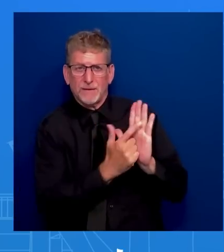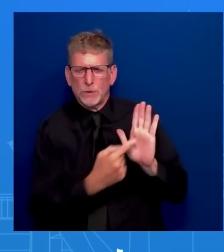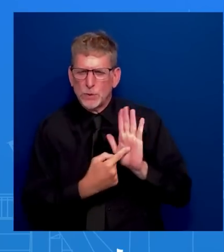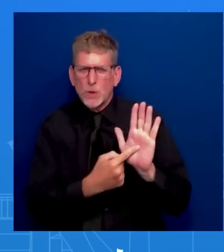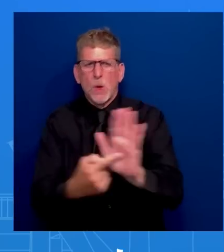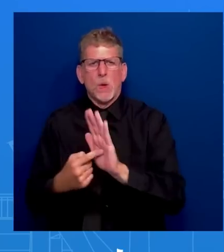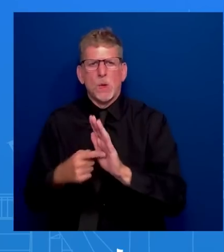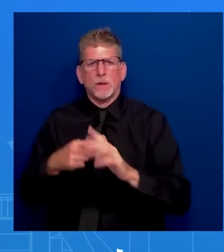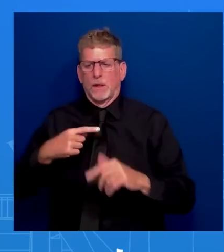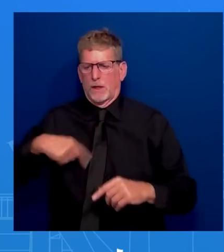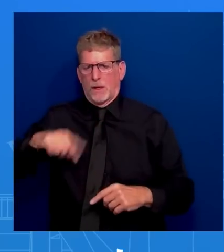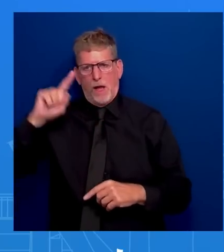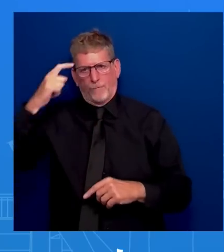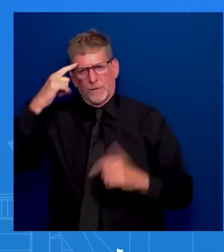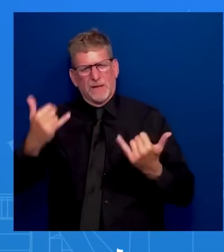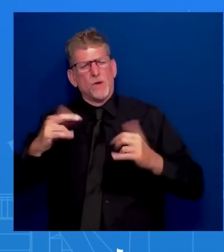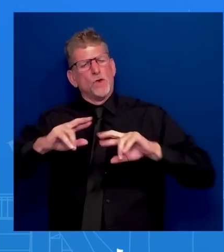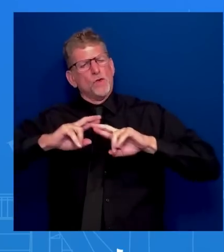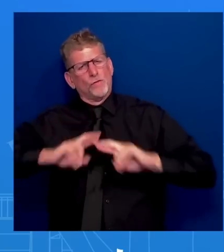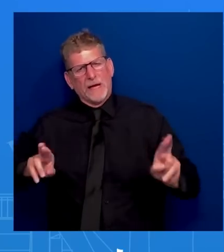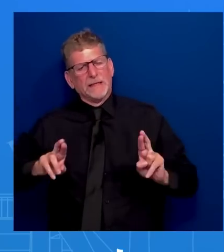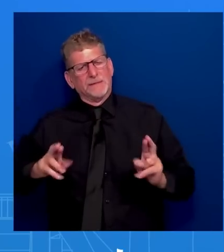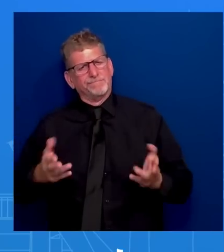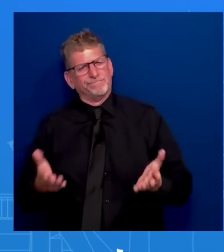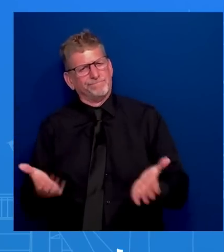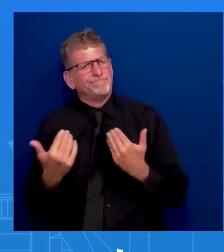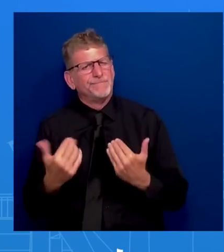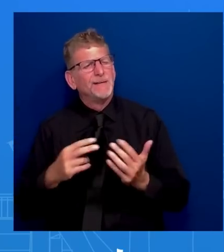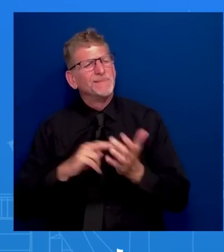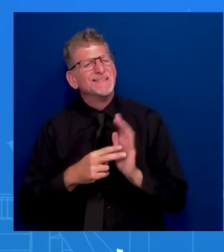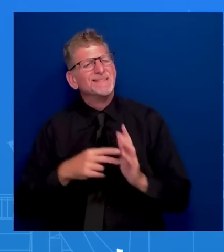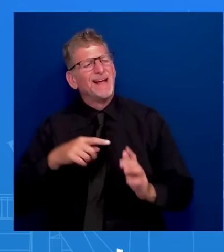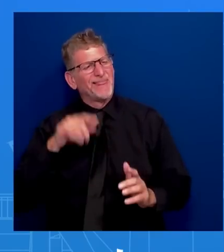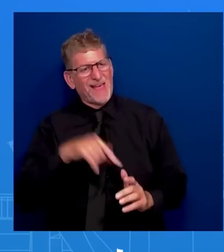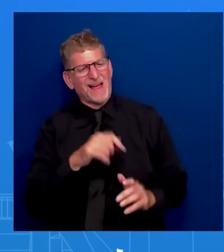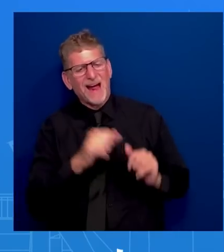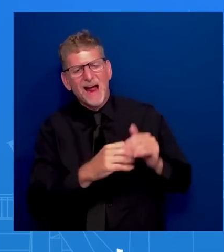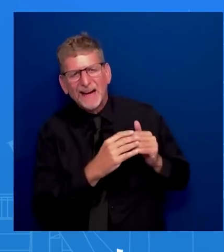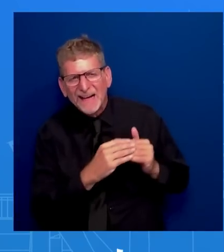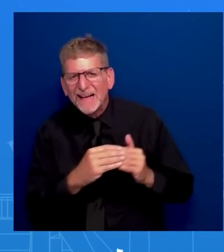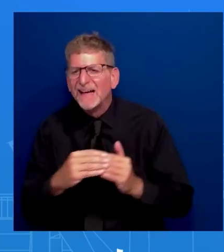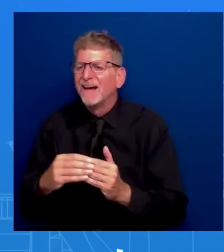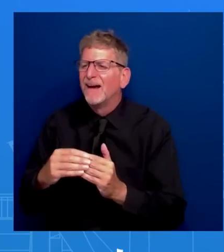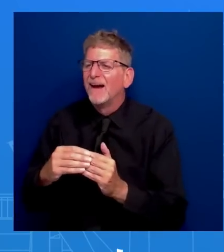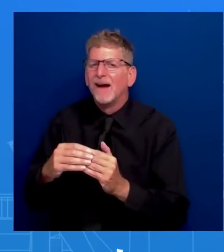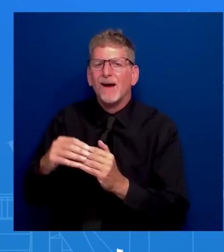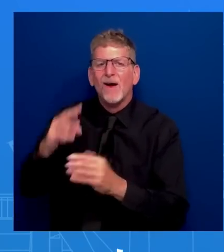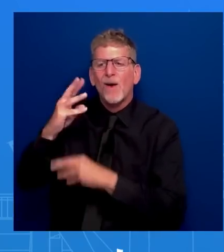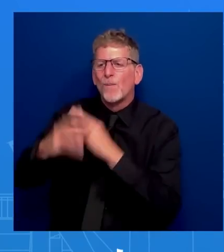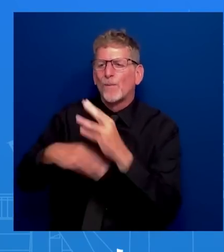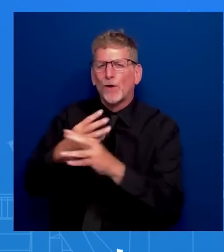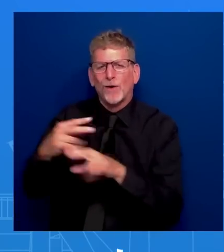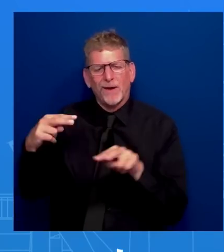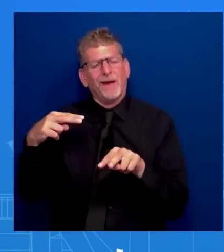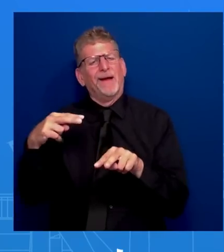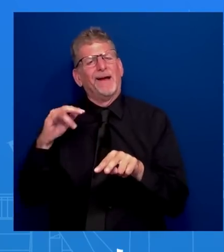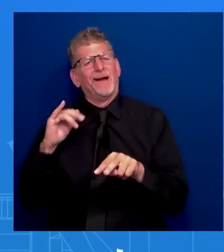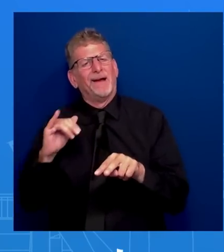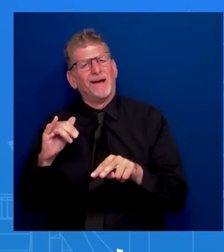to make sure that we're leading -- leading across the globe. And so that sent a signal to private companies. And that's why I was able to lay out